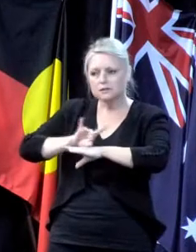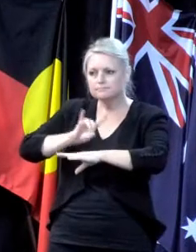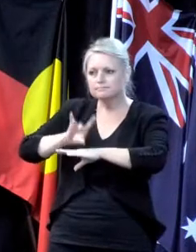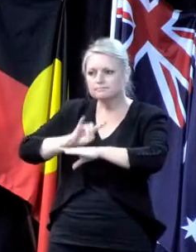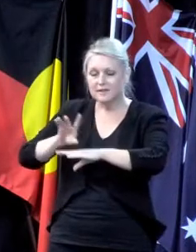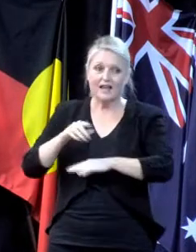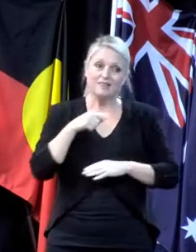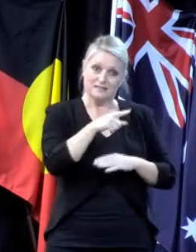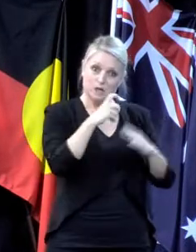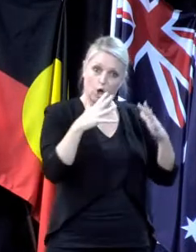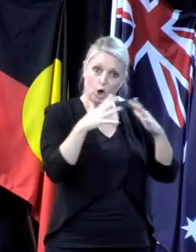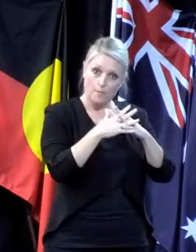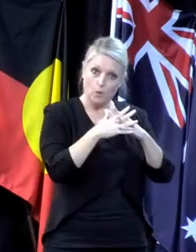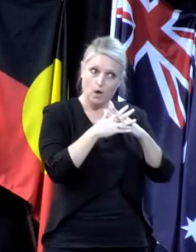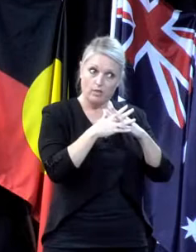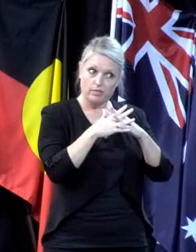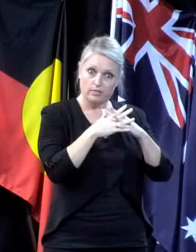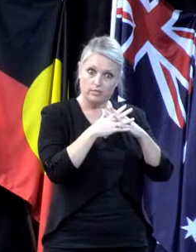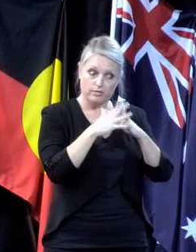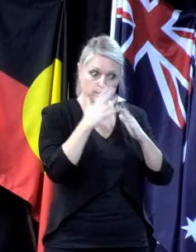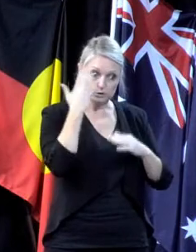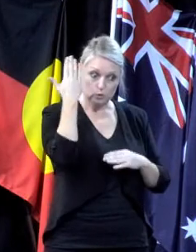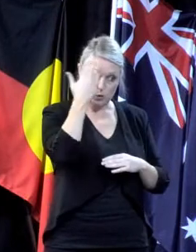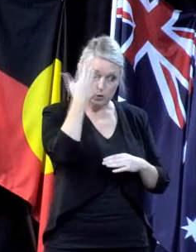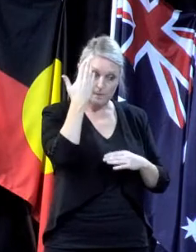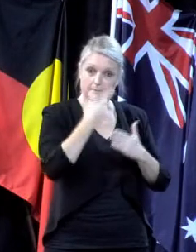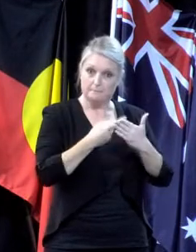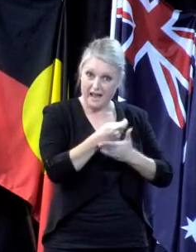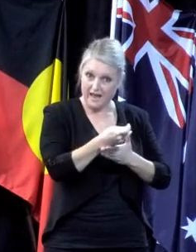This is the Commonwealth scheme, is it, for chaplains in schools?